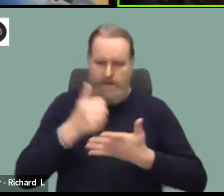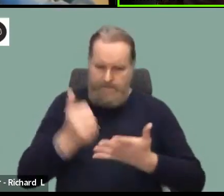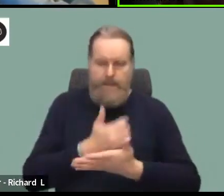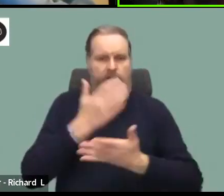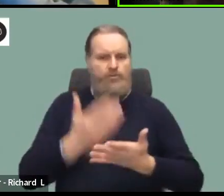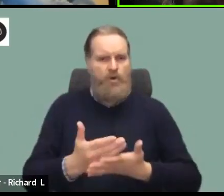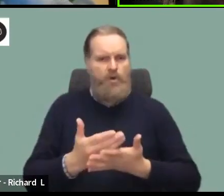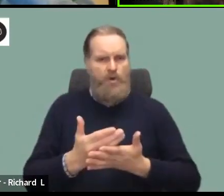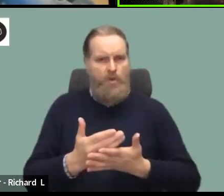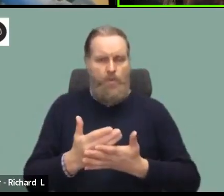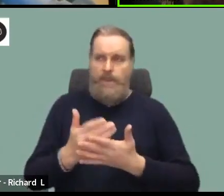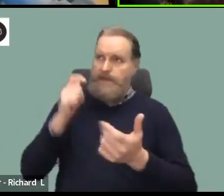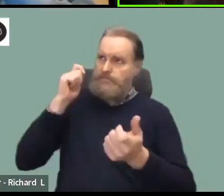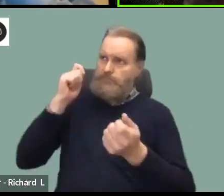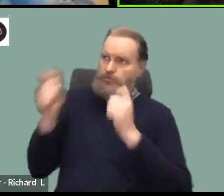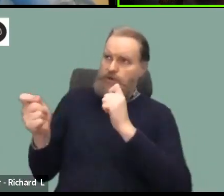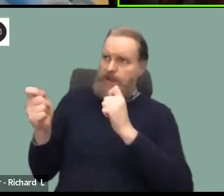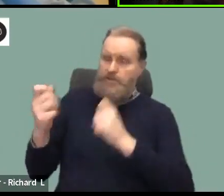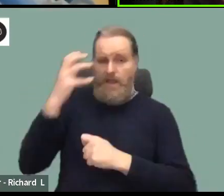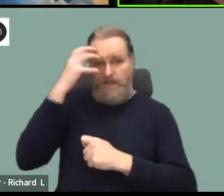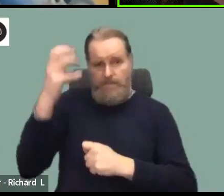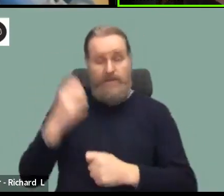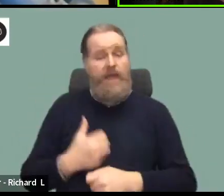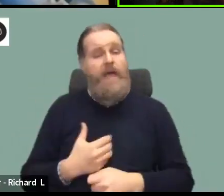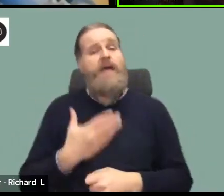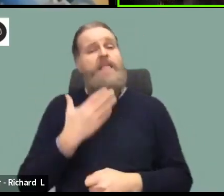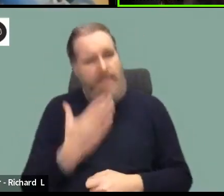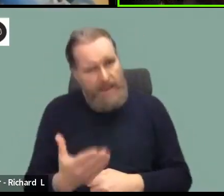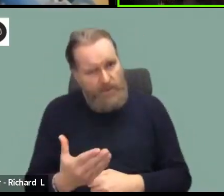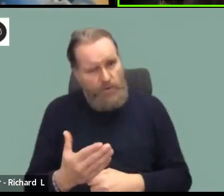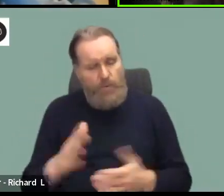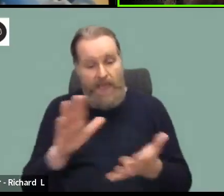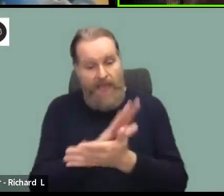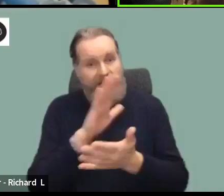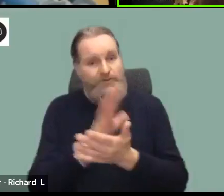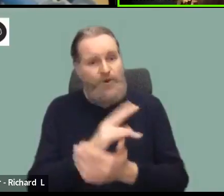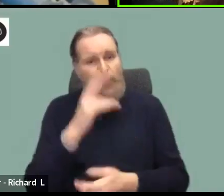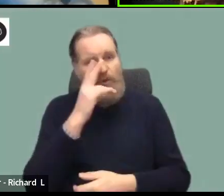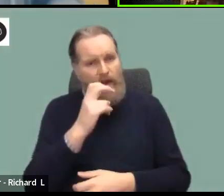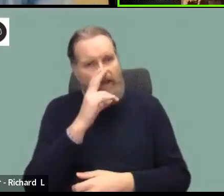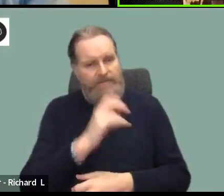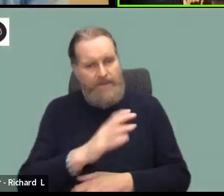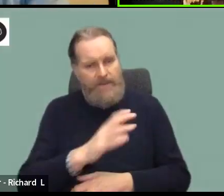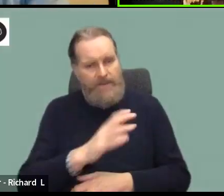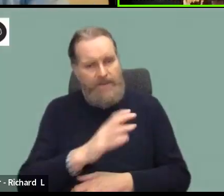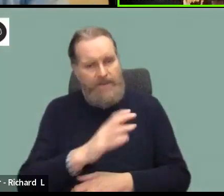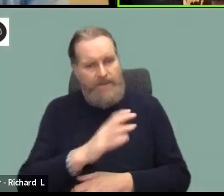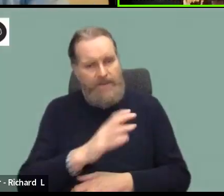each other, and make sure that we can deliver action that will make we can deliver action that will make a difference. Thank you for your time. Enjoy enjoy the rest of the evening speak to your way soon take